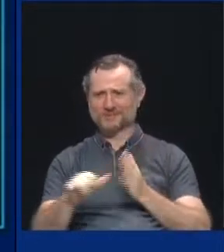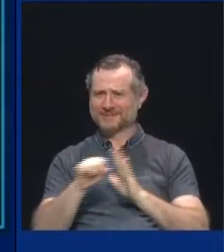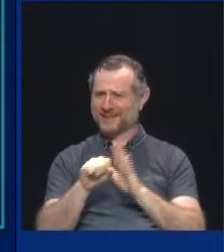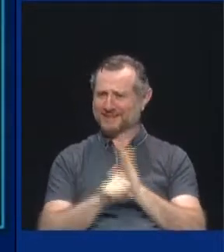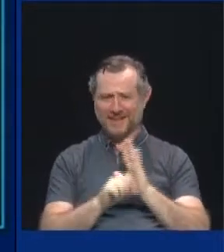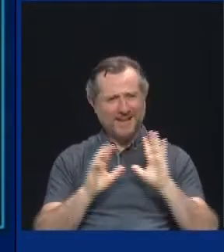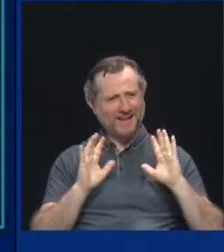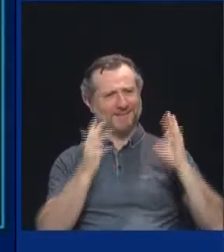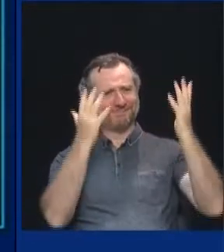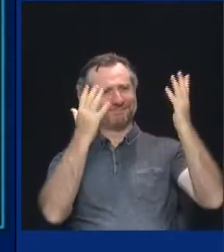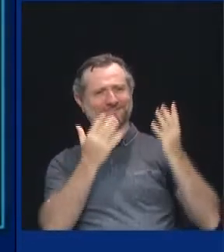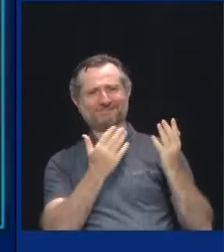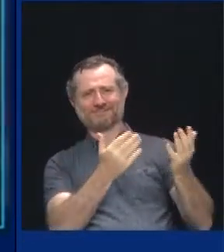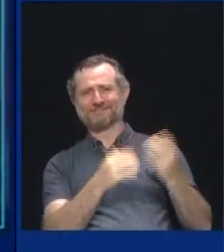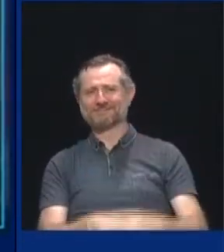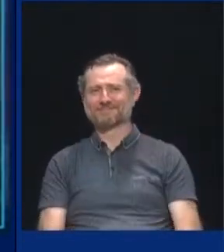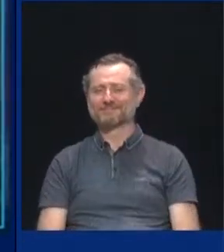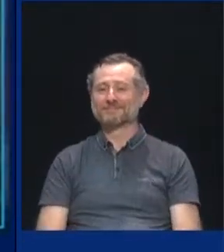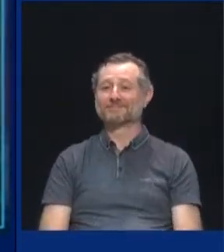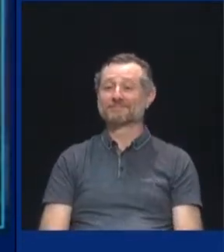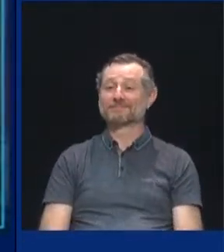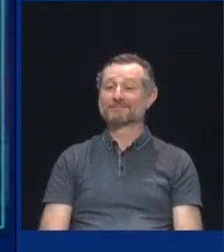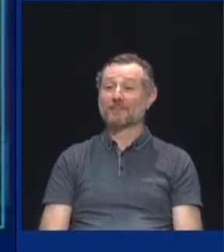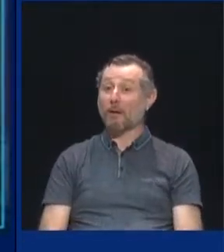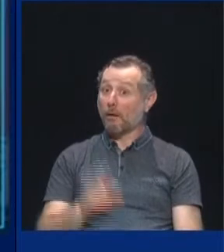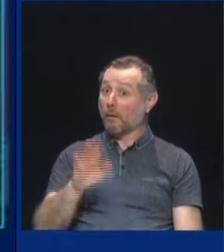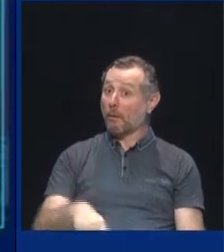DON'T YOU? LET'S GIVE NEW YORK STATE A